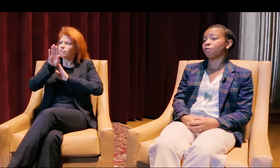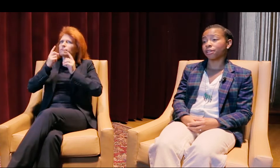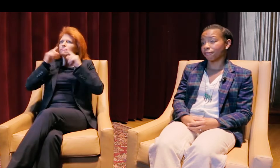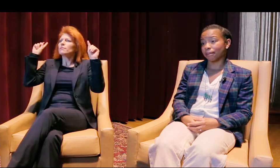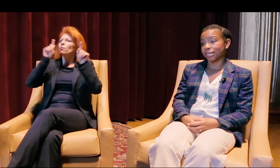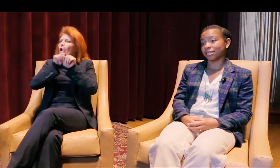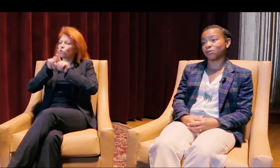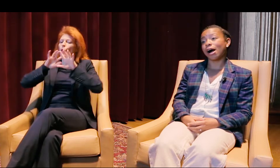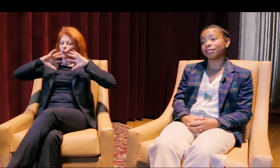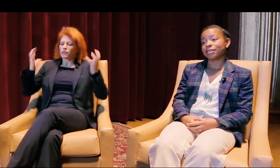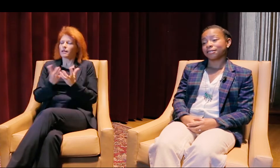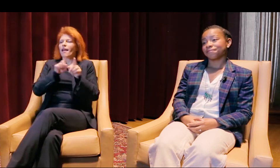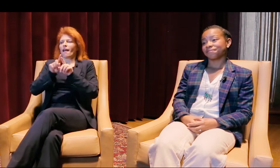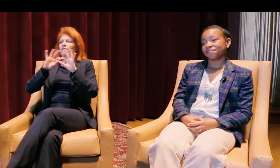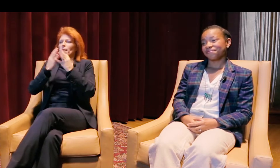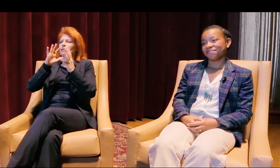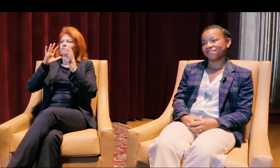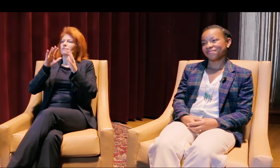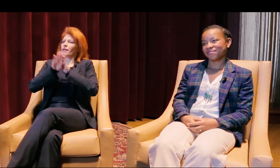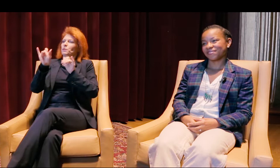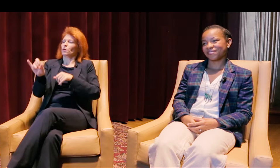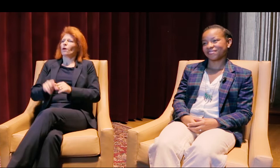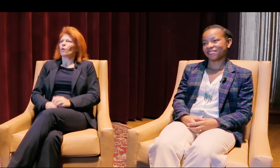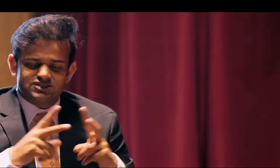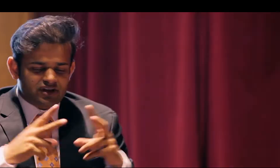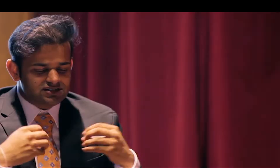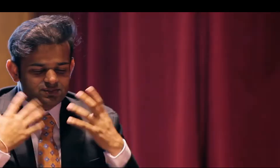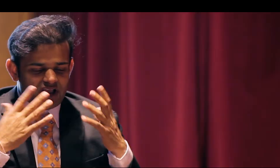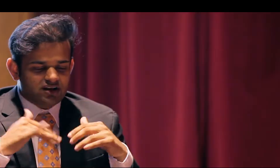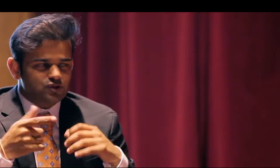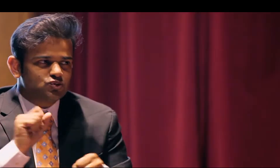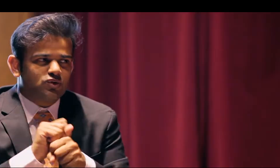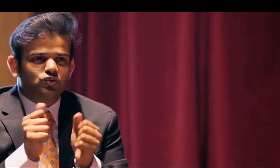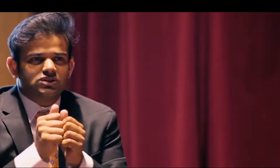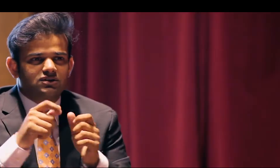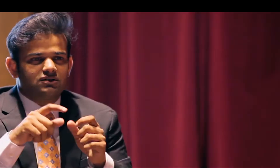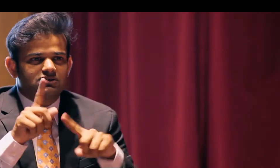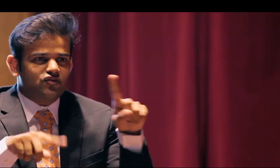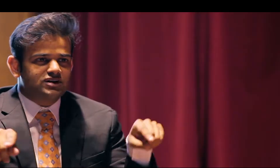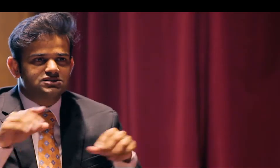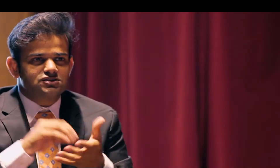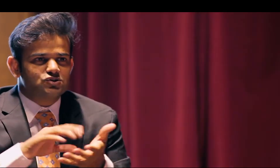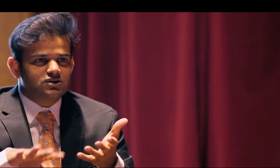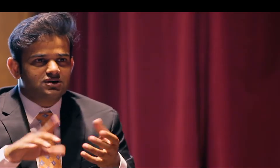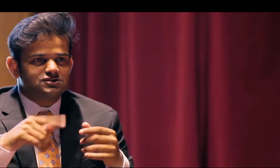and for their families as well. [Vai] Wow, so inspiring. [Brittaney] Thank you.